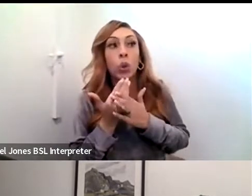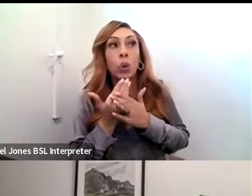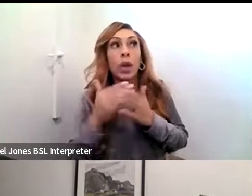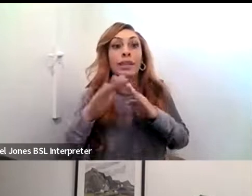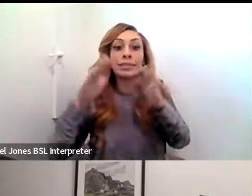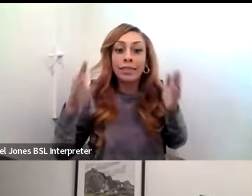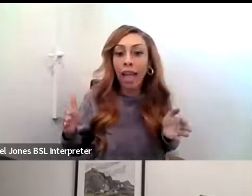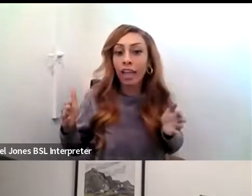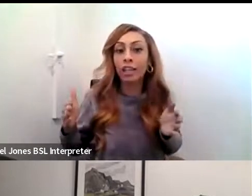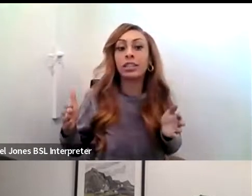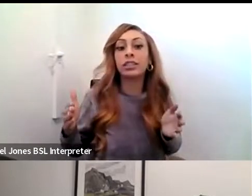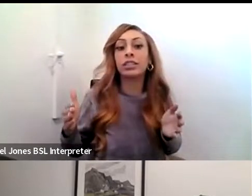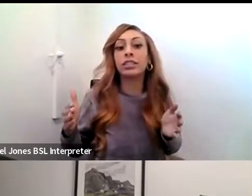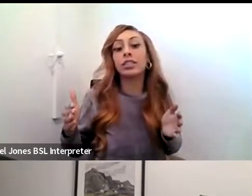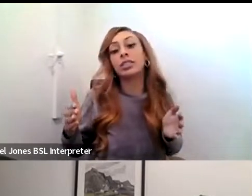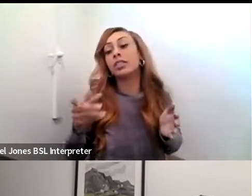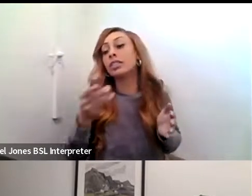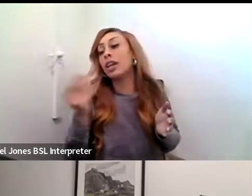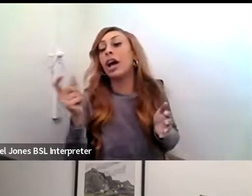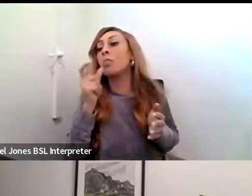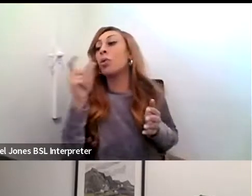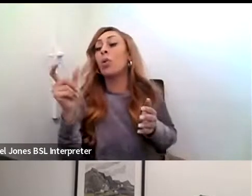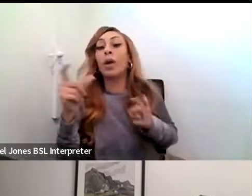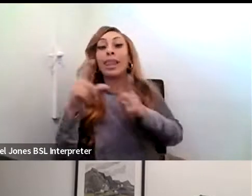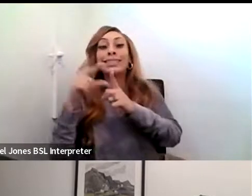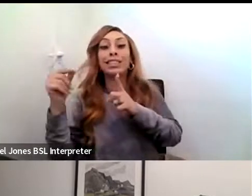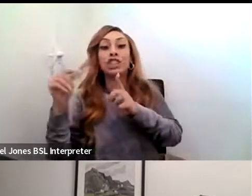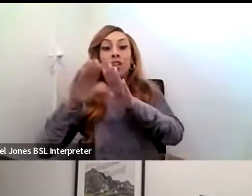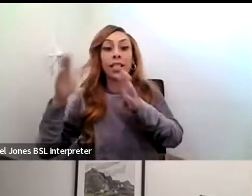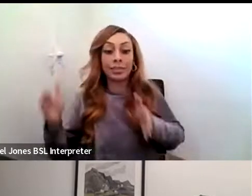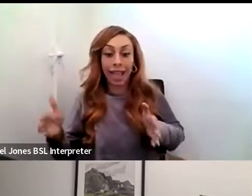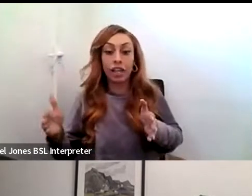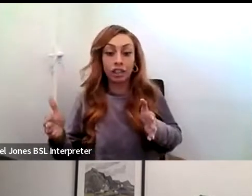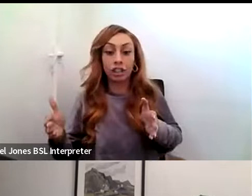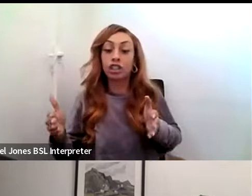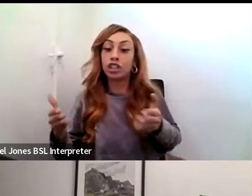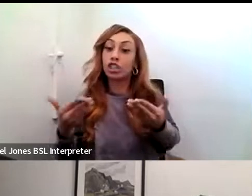some organisations call it the digital stage, you would - if you were opening a new building,